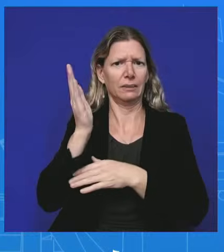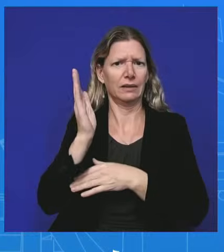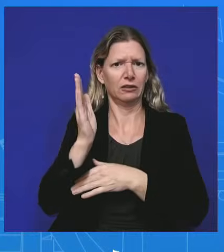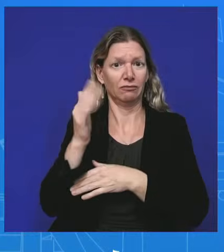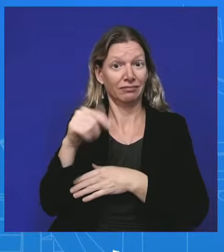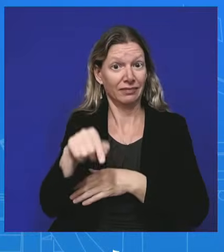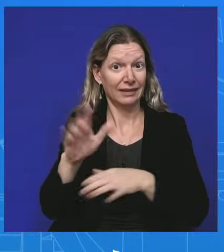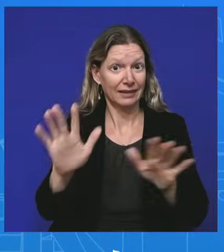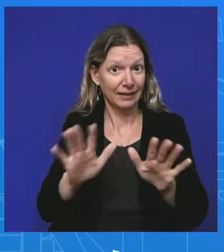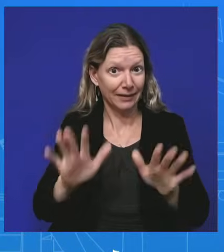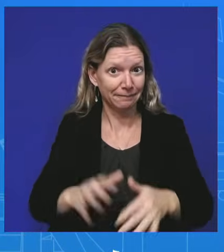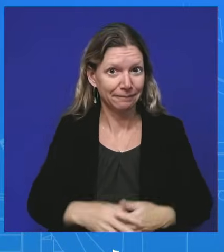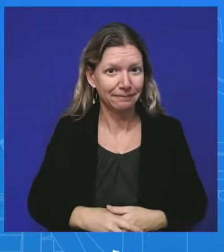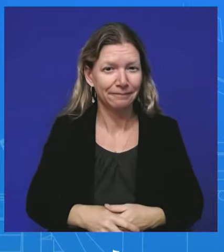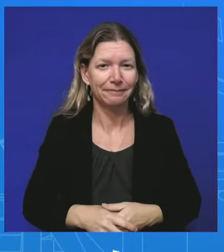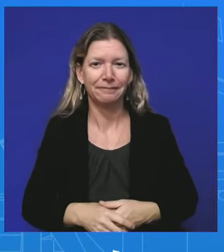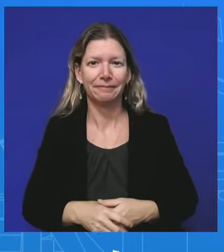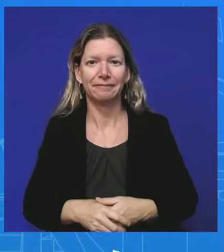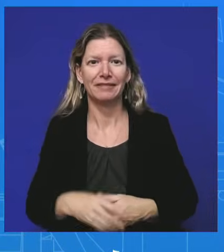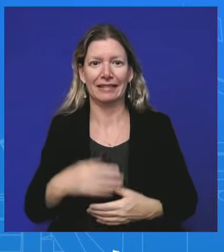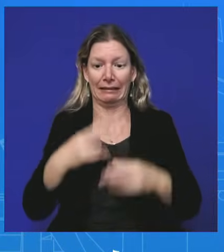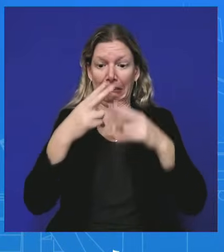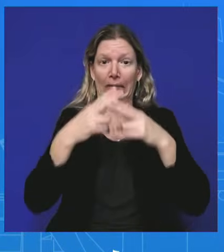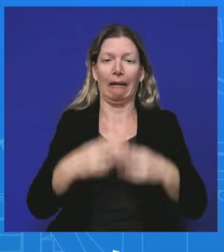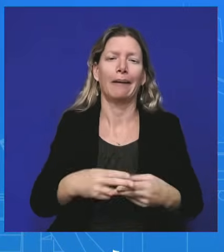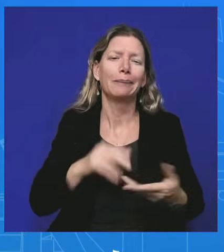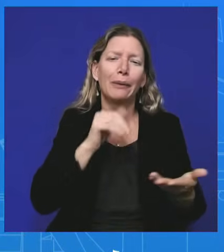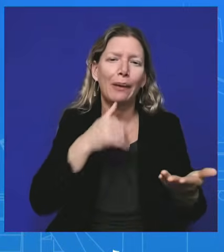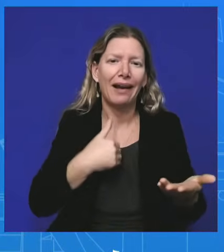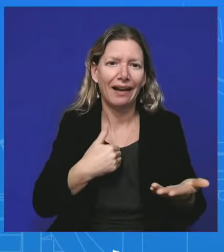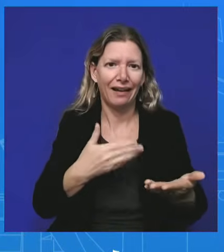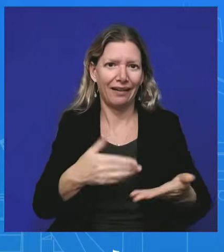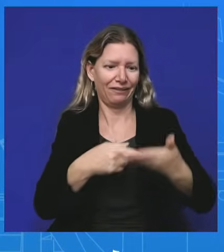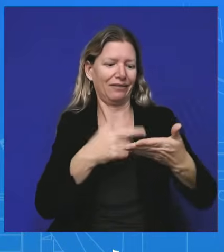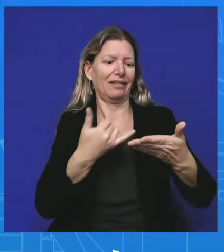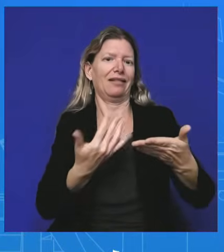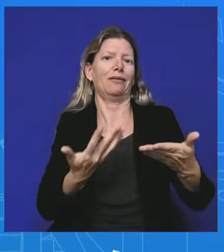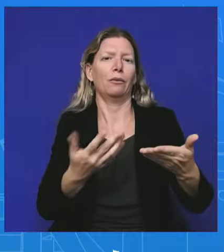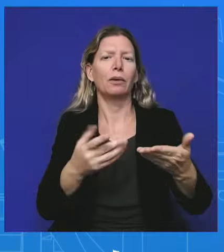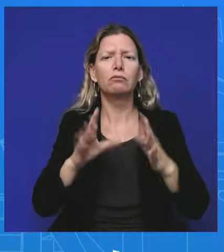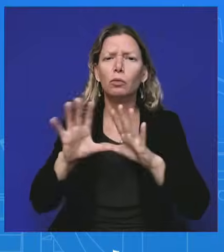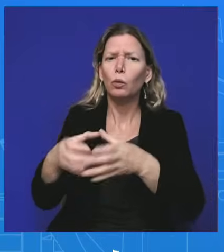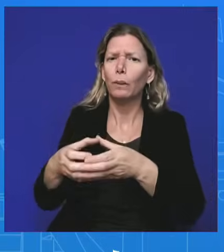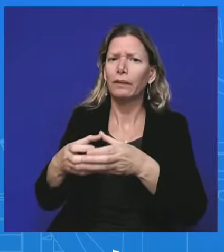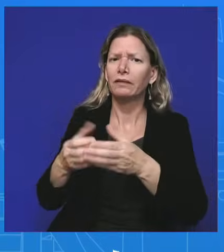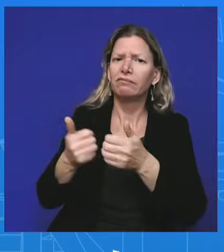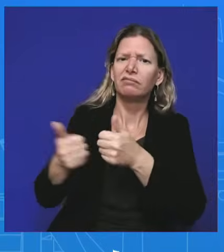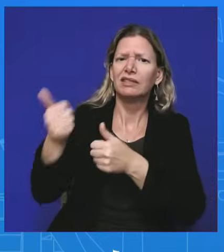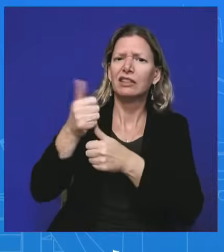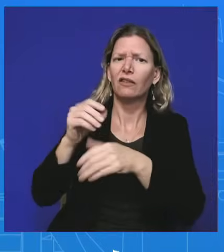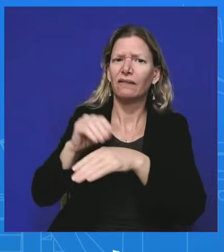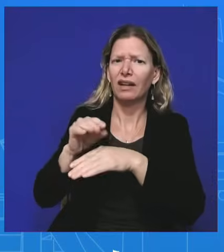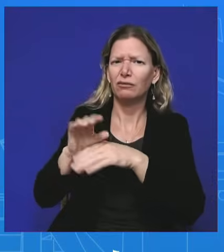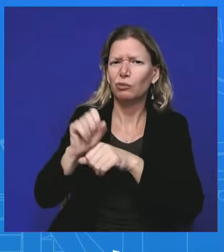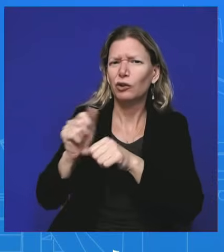but it is his senior advisors. And he's been working on it every day. That I can assure you. The Press: For this week, he's been working on it? Ms. Jean-Pierre: Yeah. Oh, yeah. Oh, yeah. The Press: Okay.